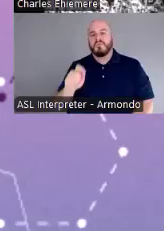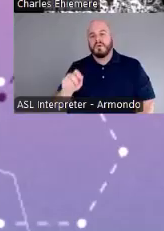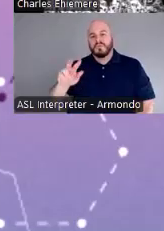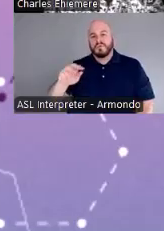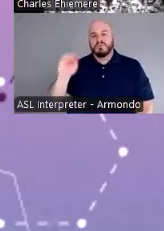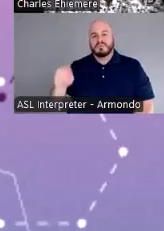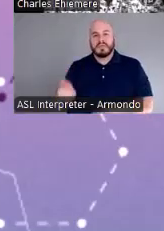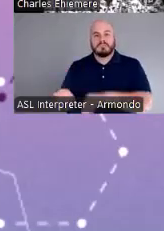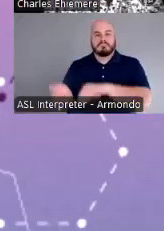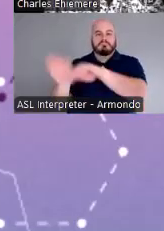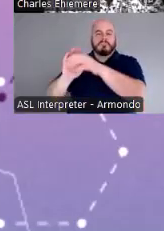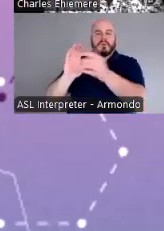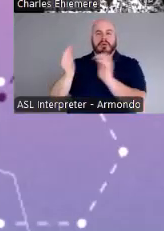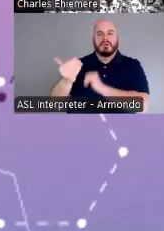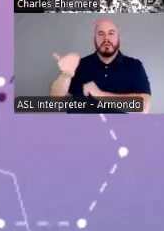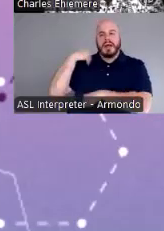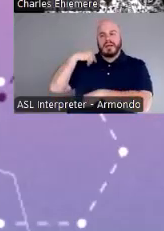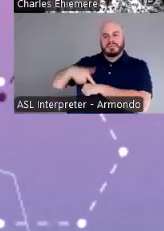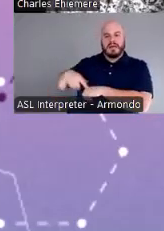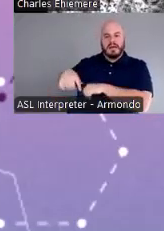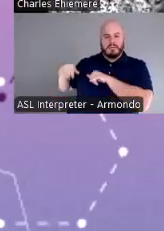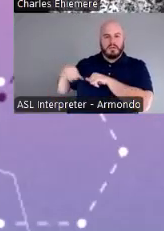Of course, one of the challenges that we have in Nigeria